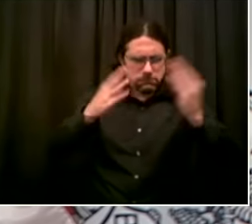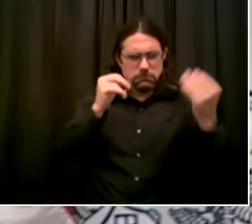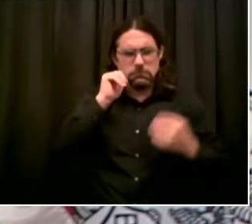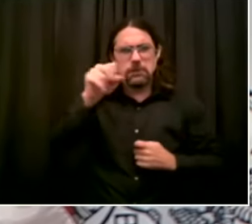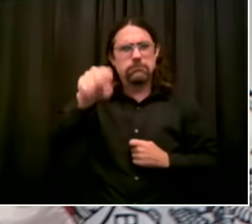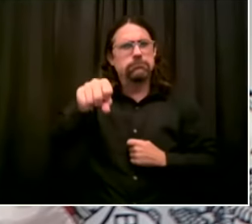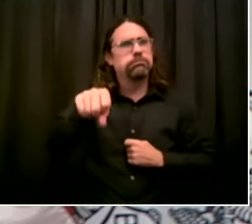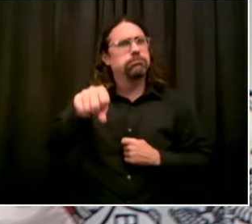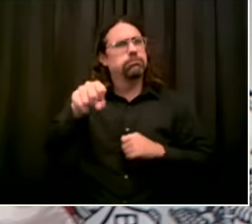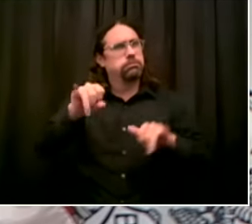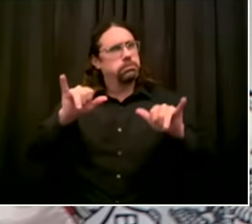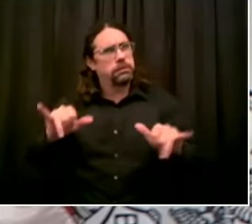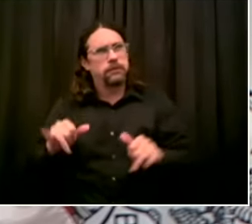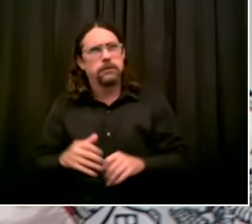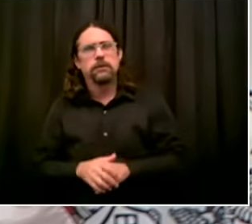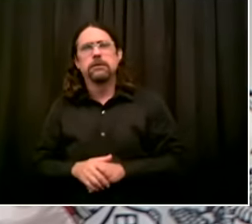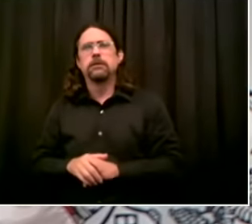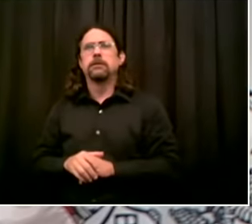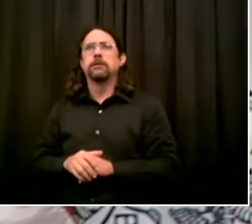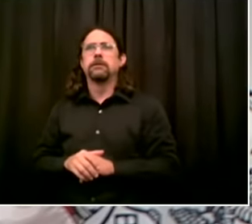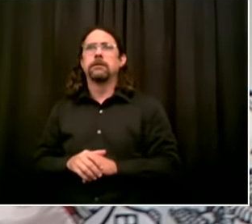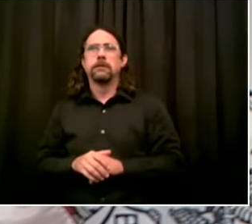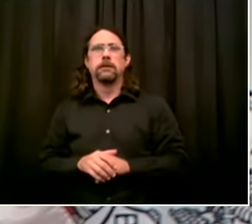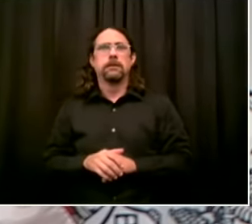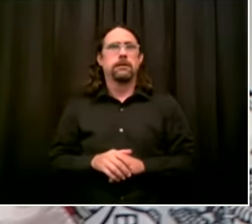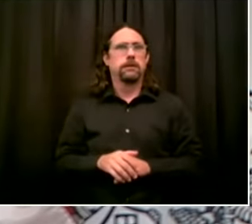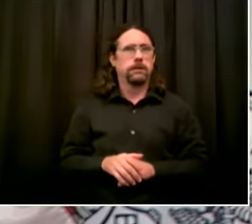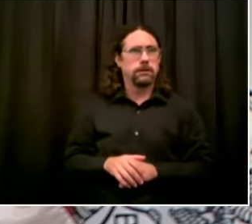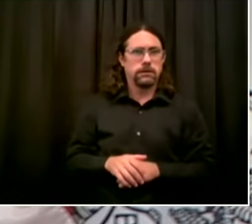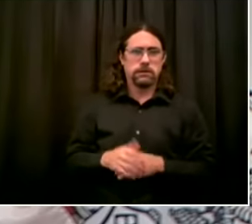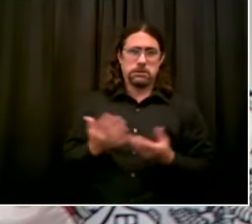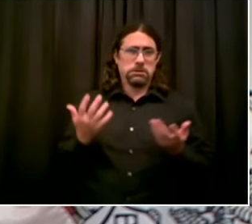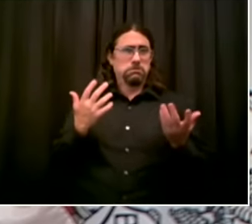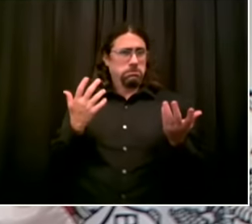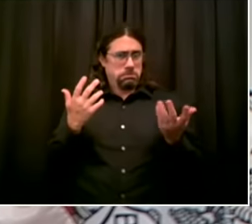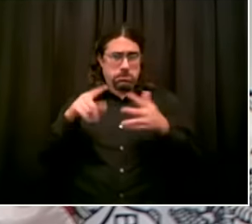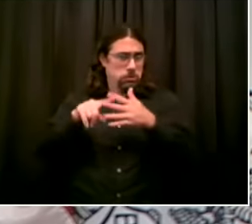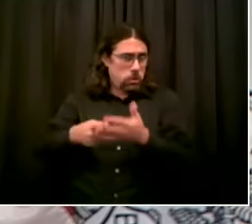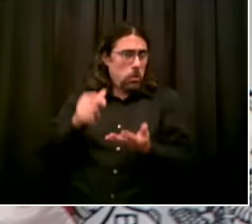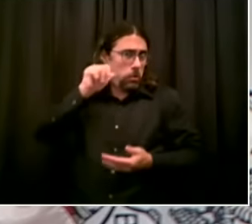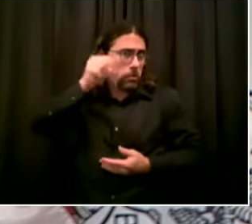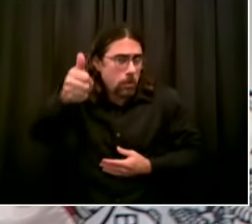I THINK IF WHAT YOU HAD SEEN OVER THE WEEKEND WAS NO IMPROVEMENT IN